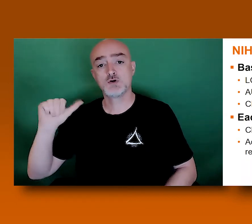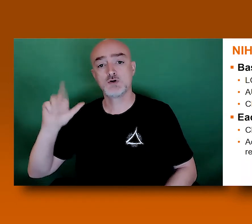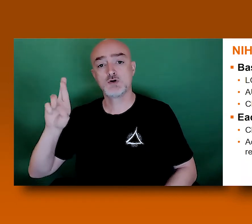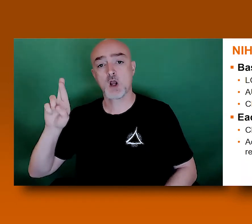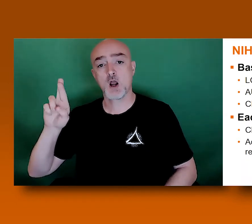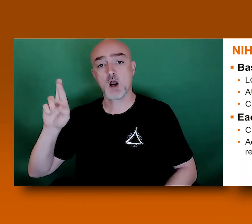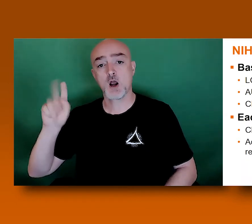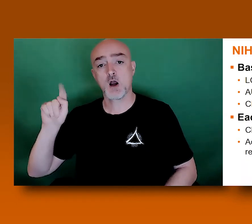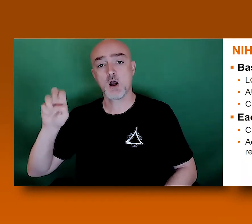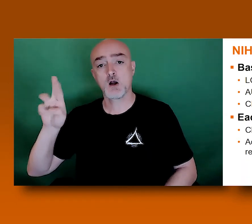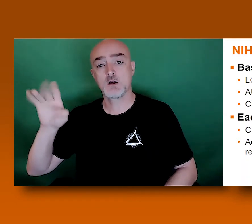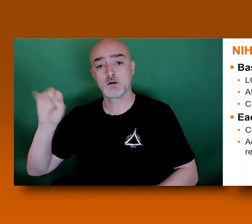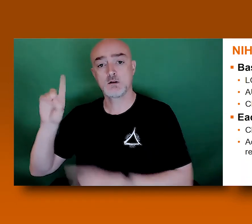With the chartered members...